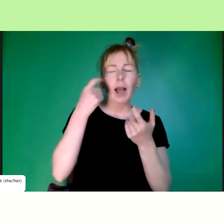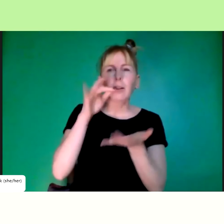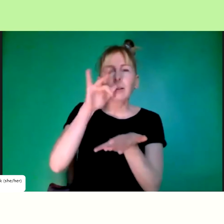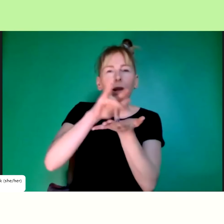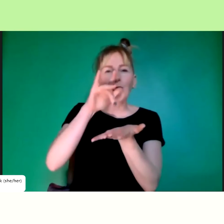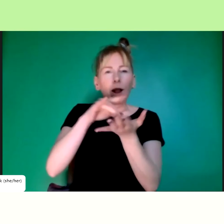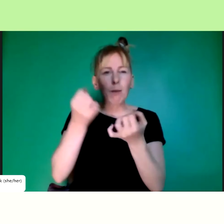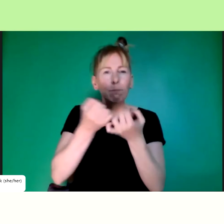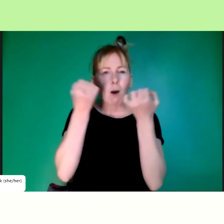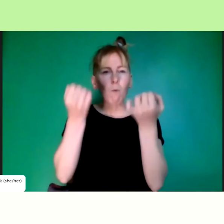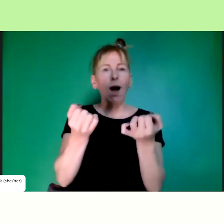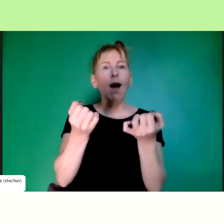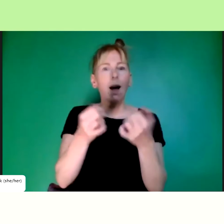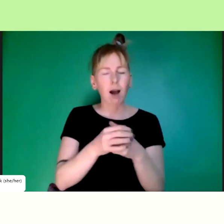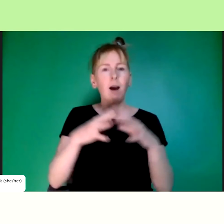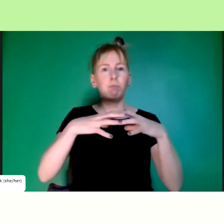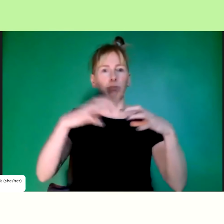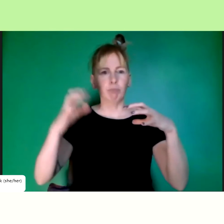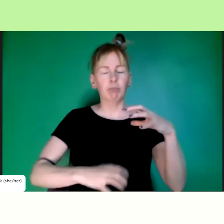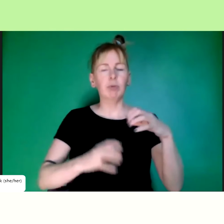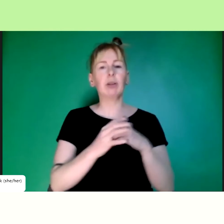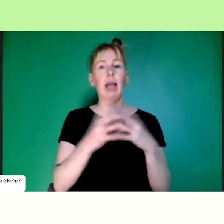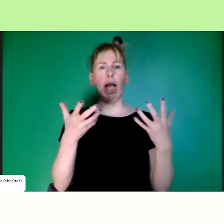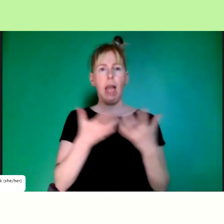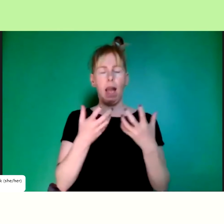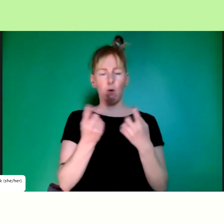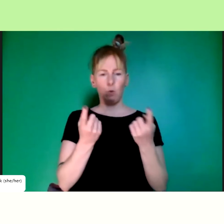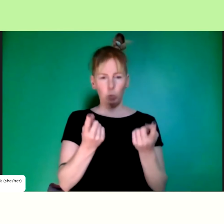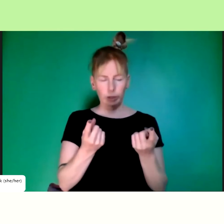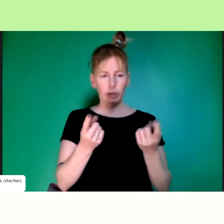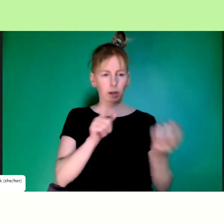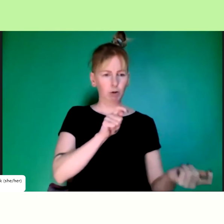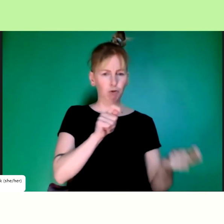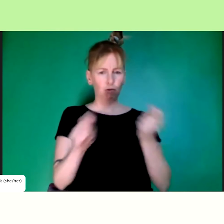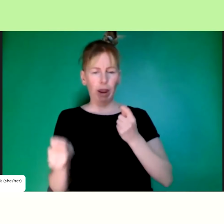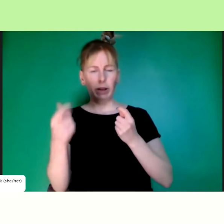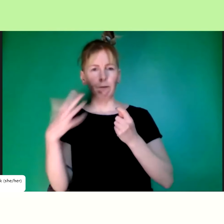And how do we move beyond an adversarial notion of conflict by creating something